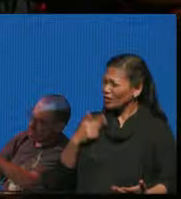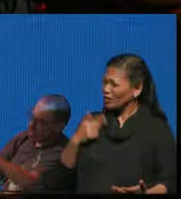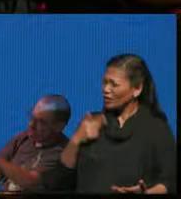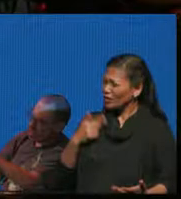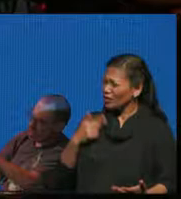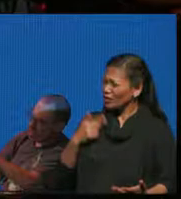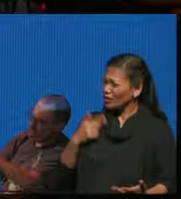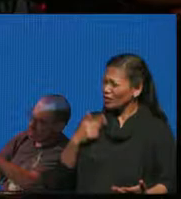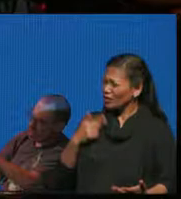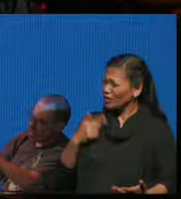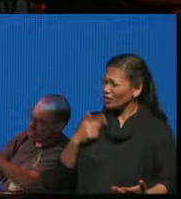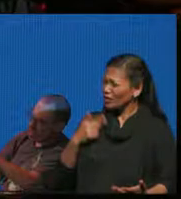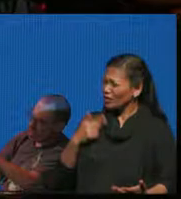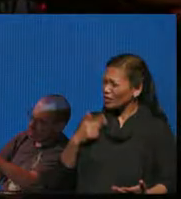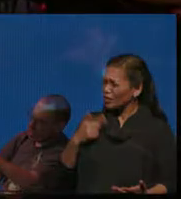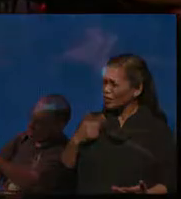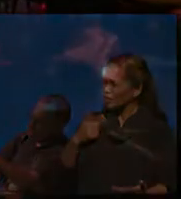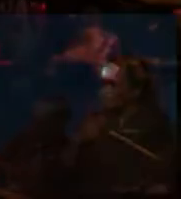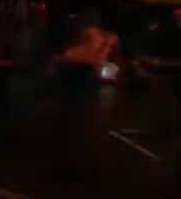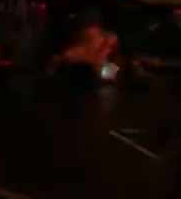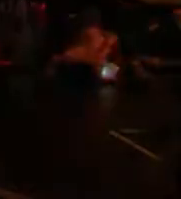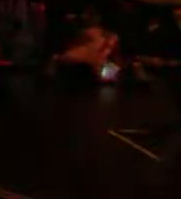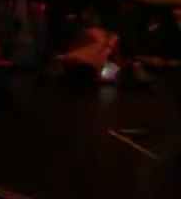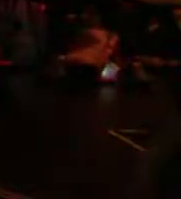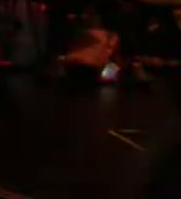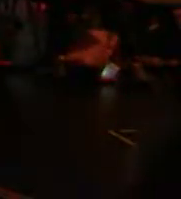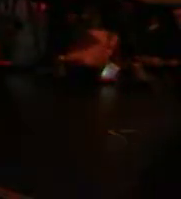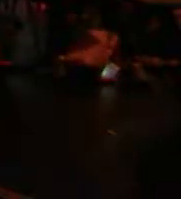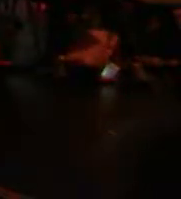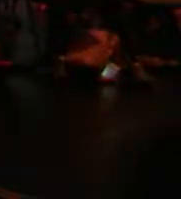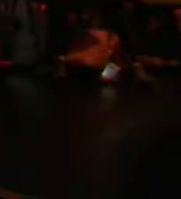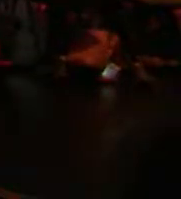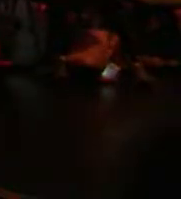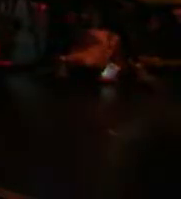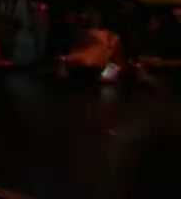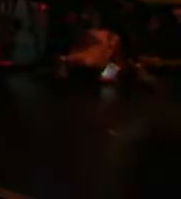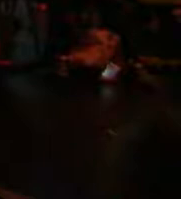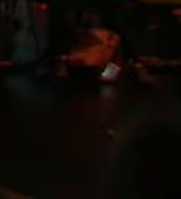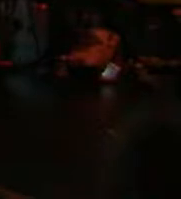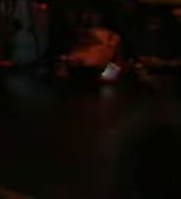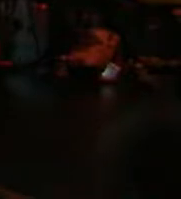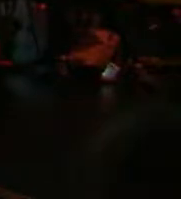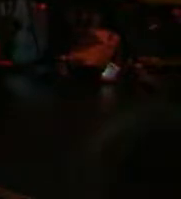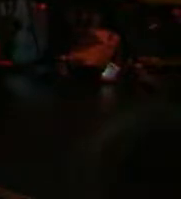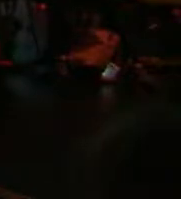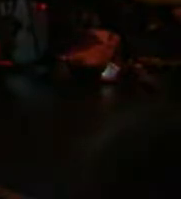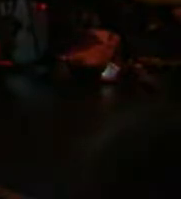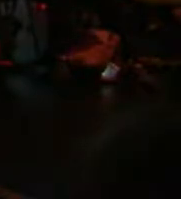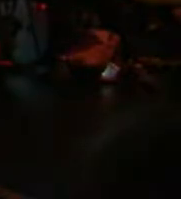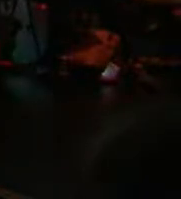amputee David I don't believe you yeah what is your problem I did you a favor a